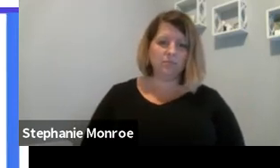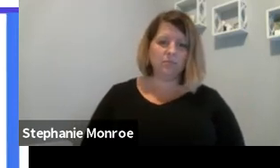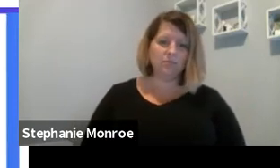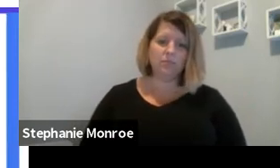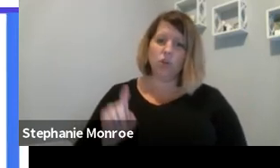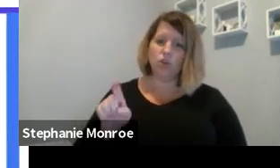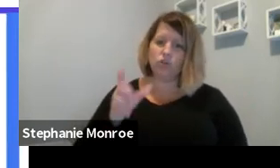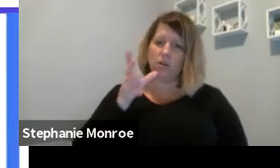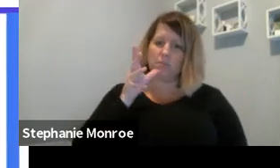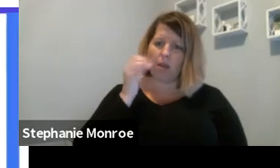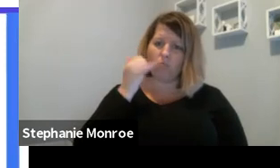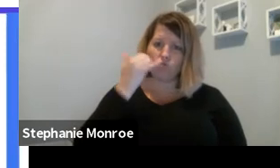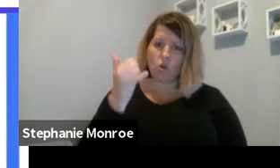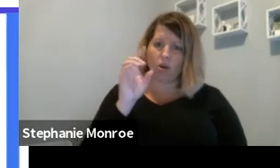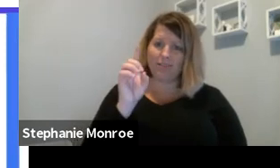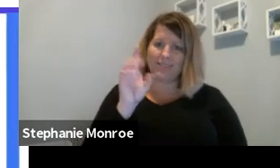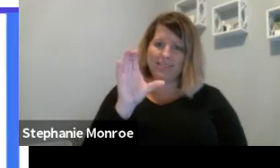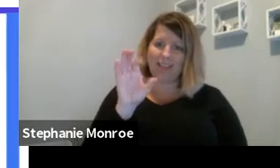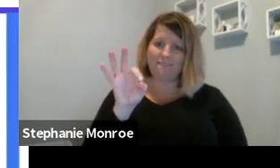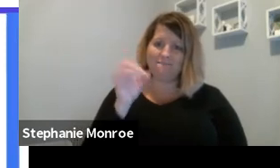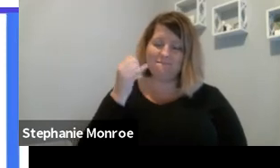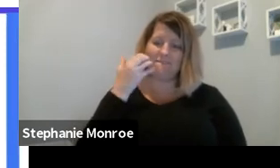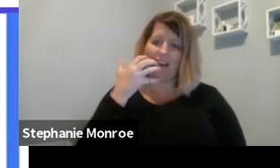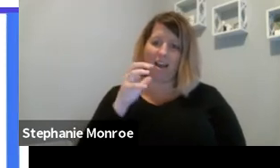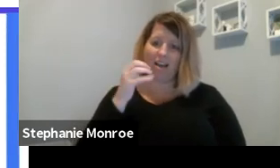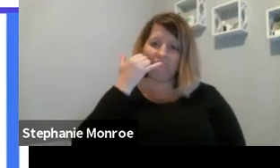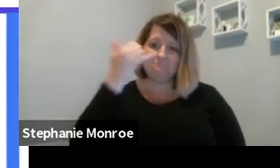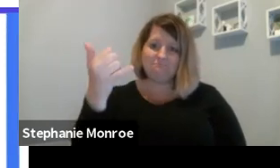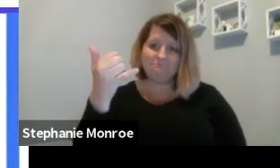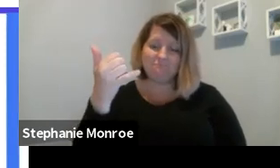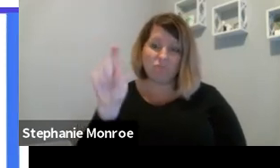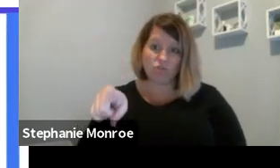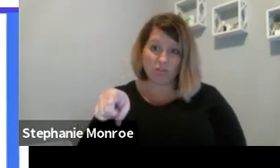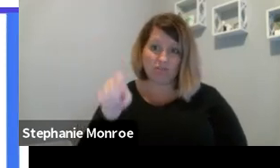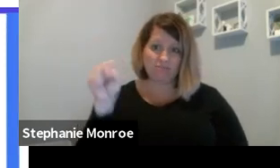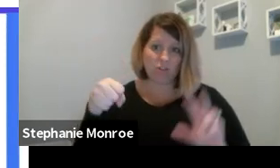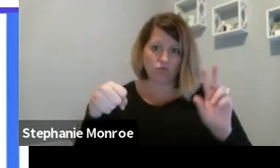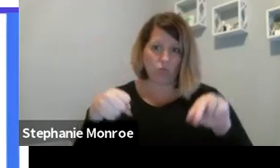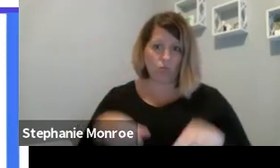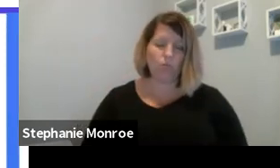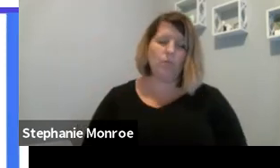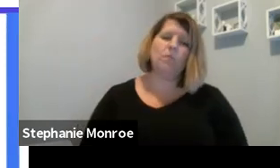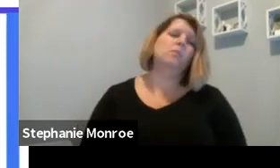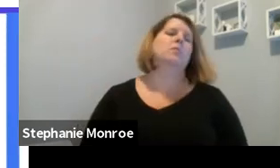What do you think I should do? Should I call DCF? Yes or no.